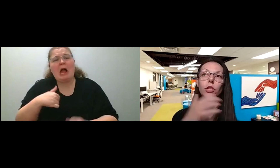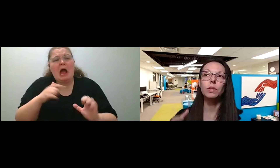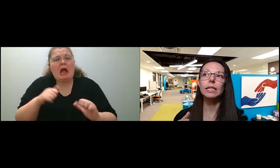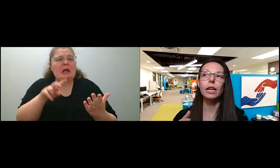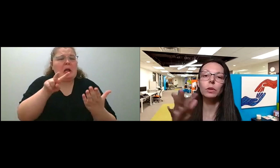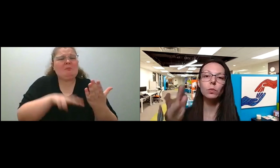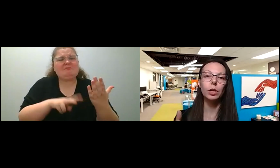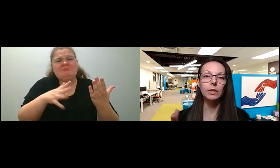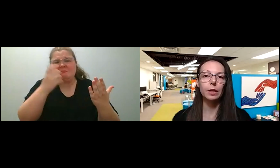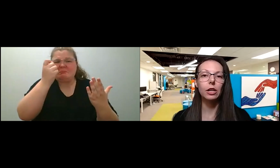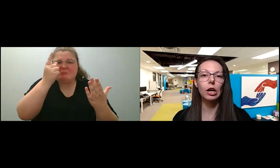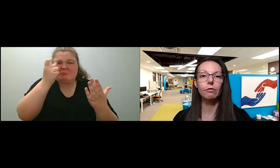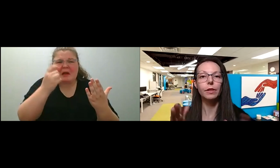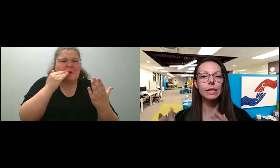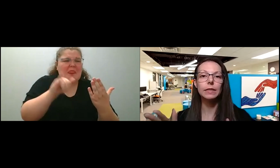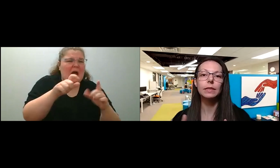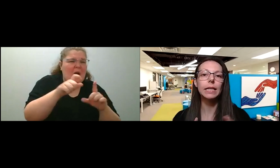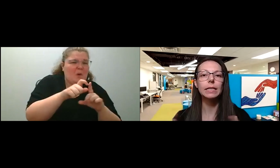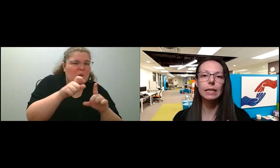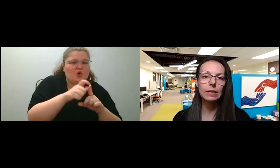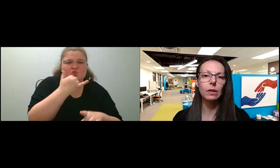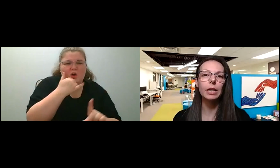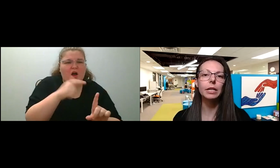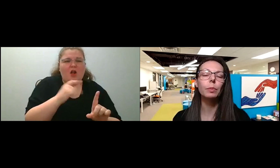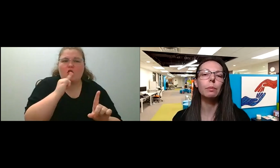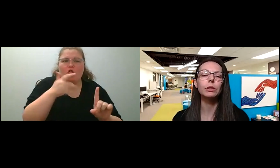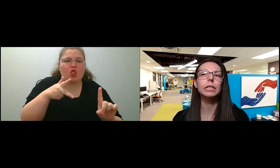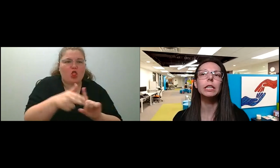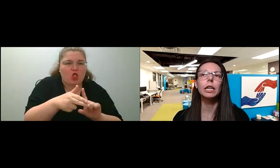you see that, oh, this word has been cut off or this sentences isn't aligned properly.